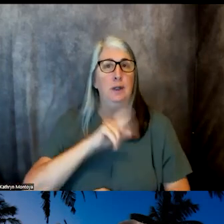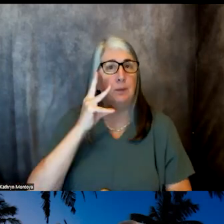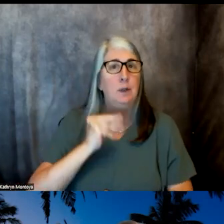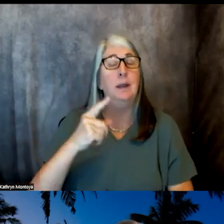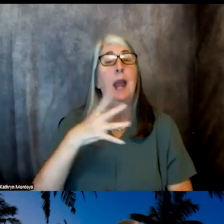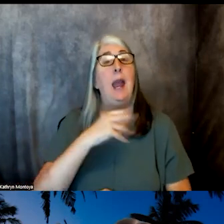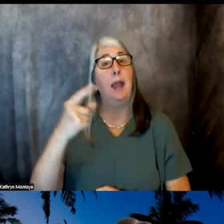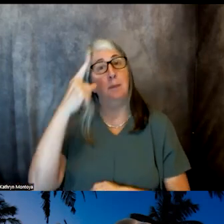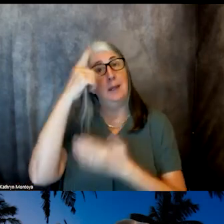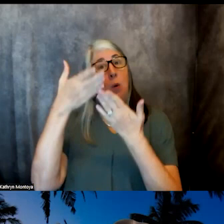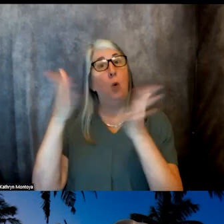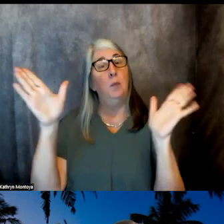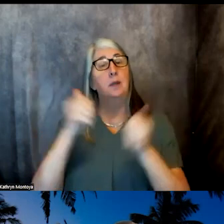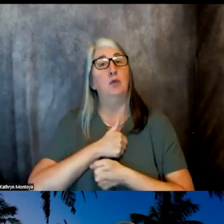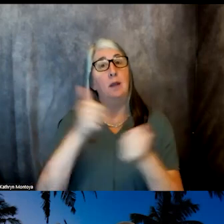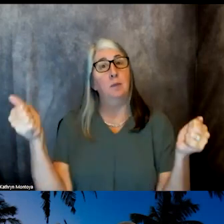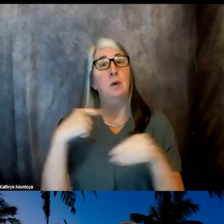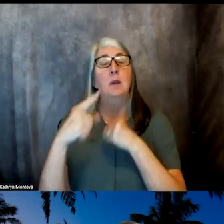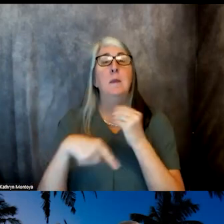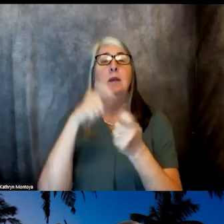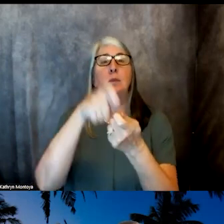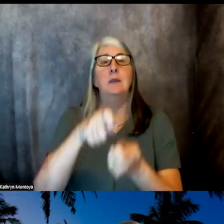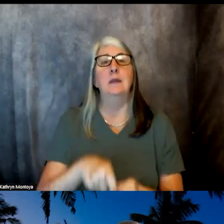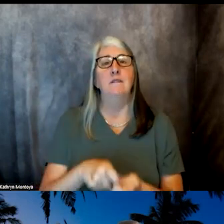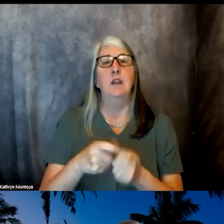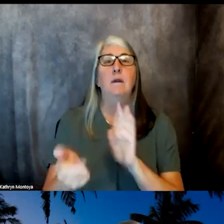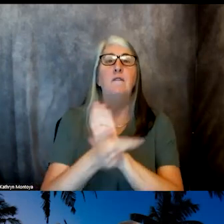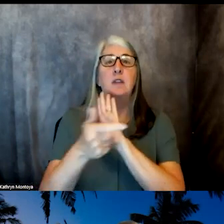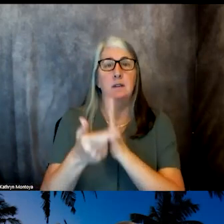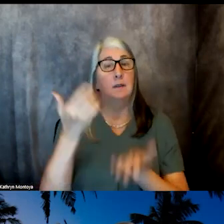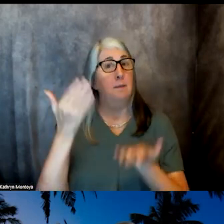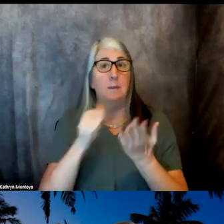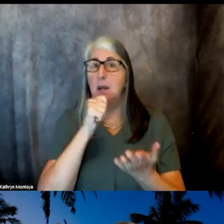TRANSPARENT ABOUT SPECIFIC THINGS THAT WOULD NOT FIT.